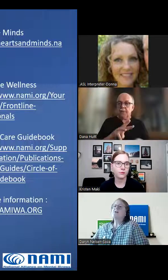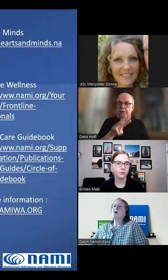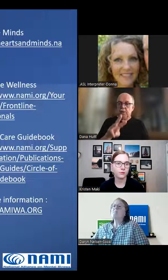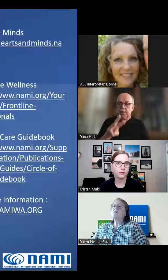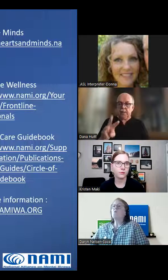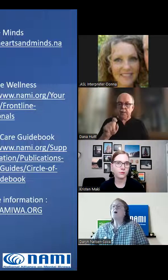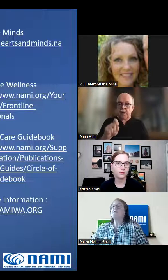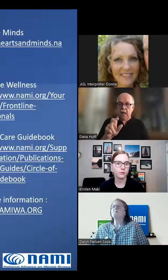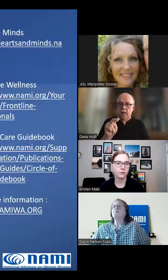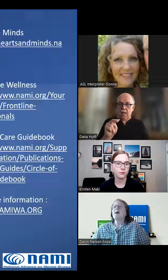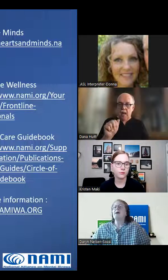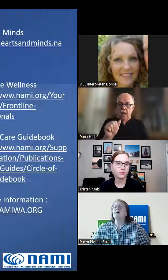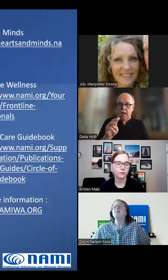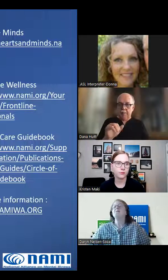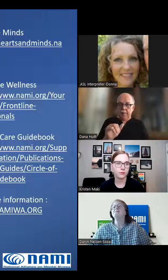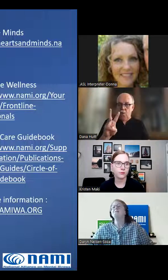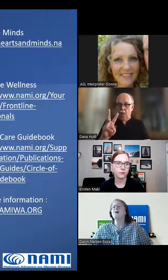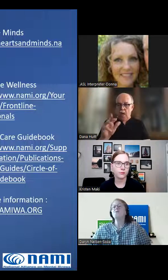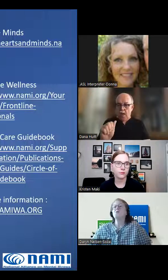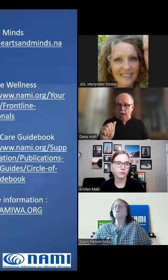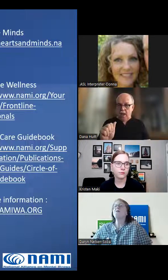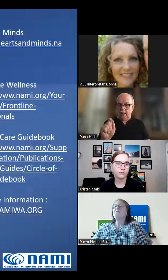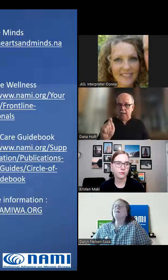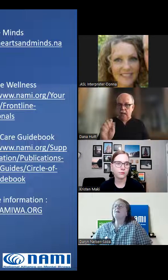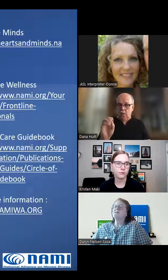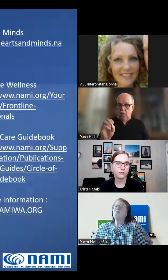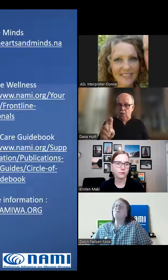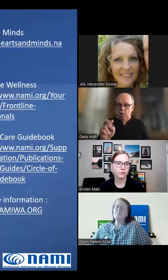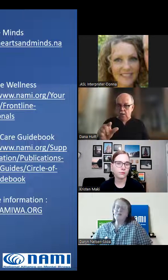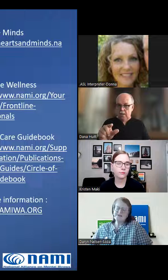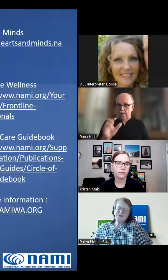available in 11 languages,